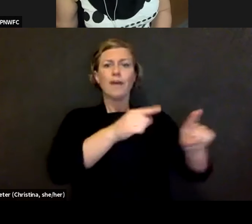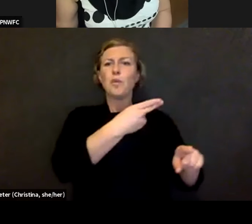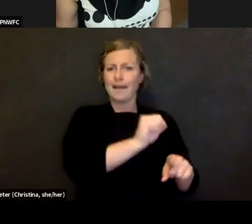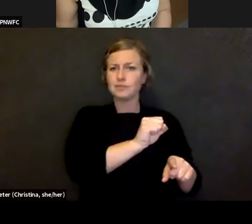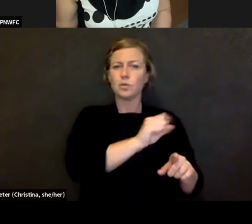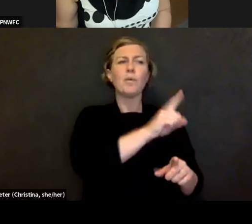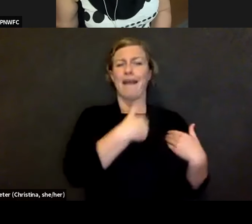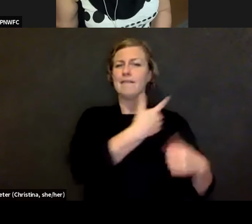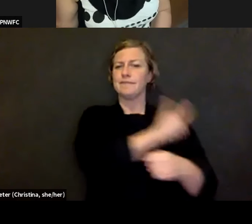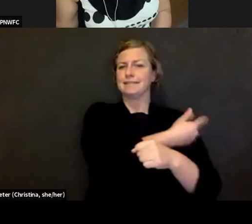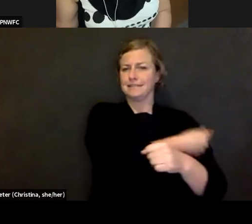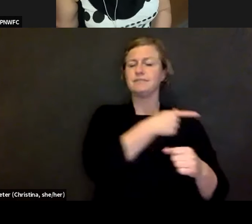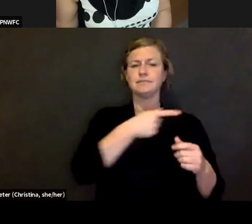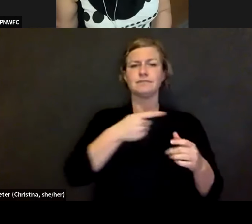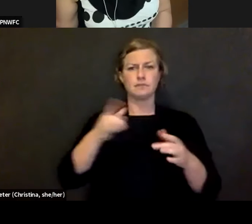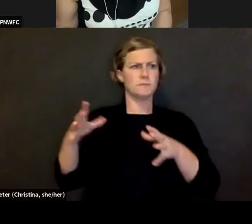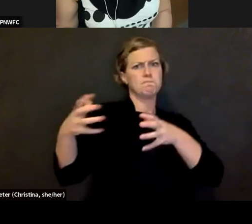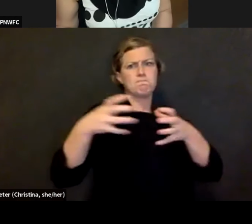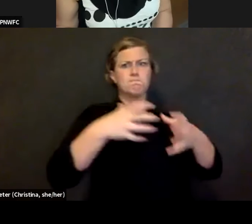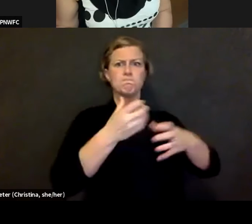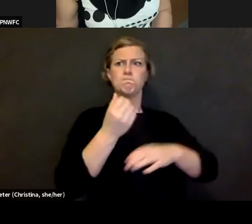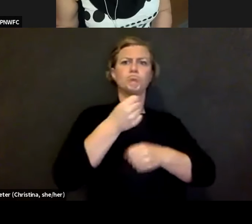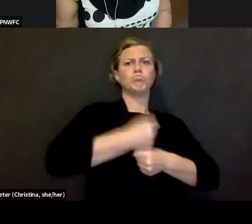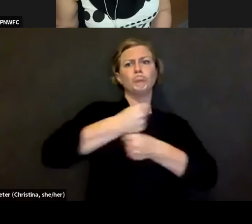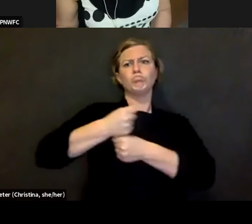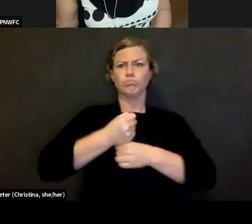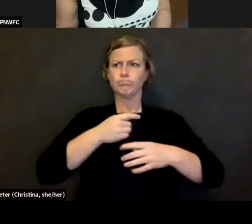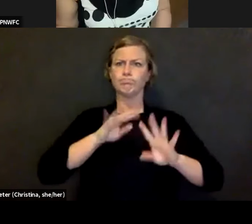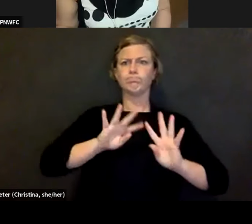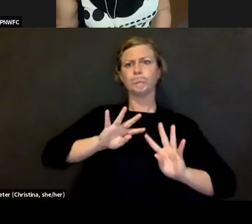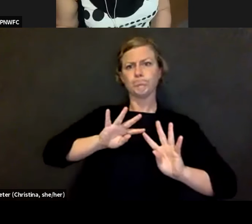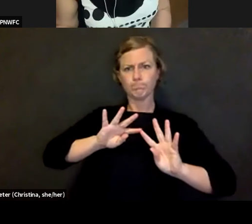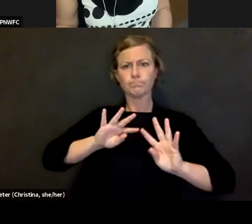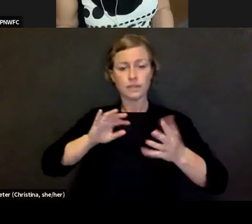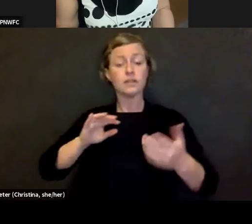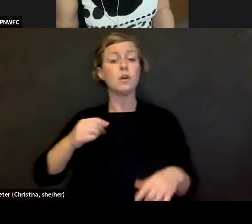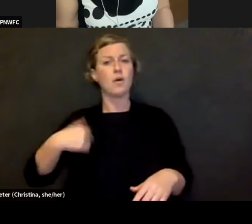of a high school this morning. So part of my days are going to find where ever those guys